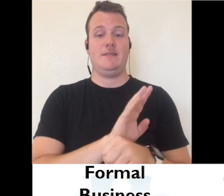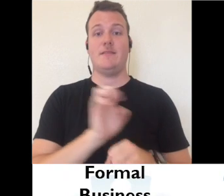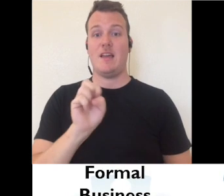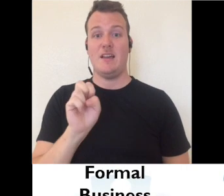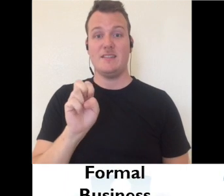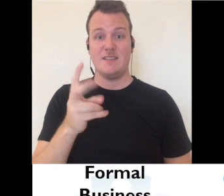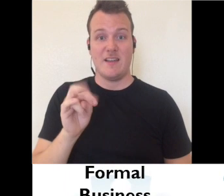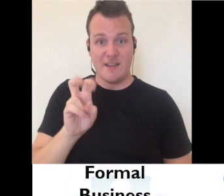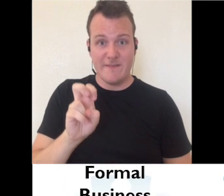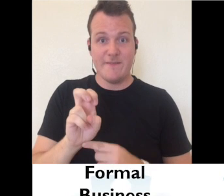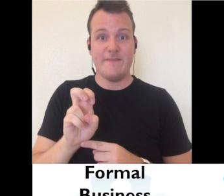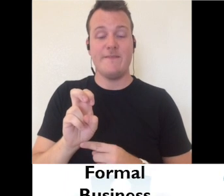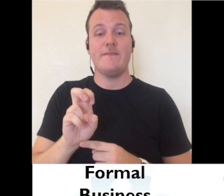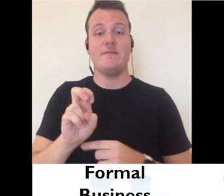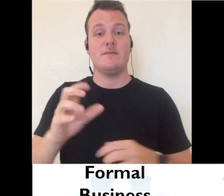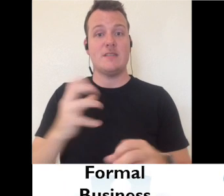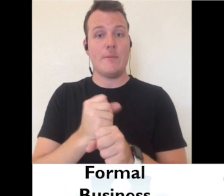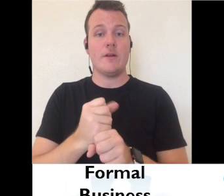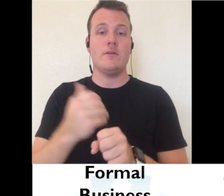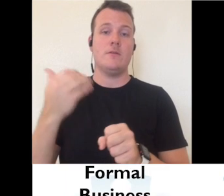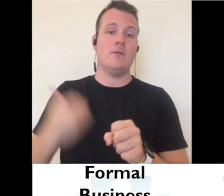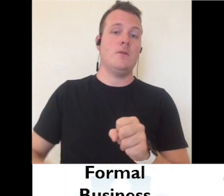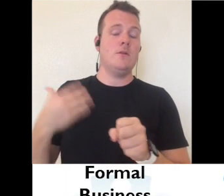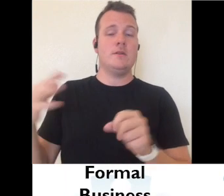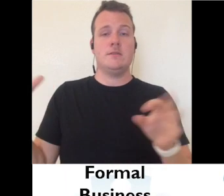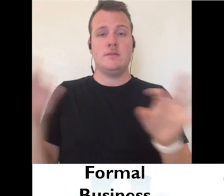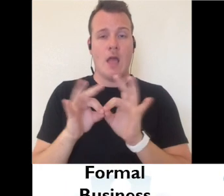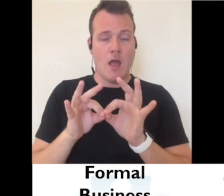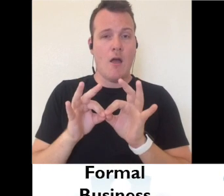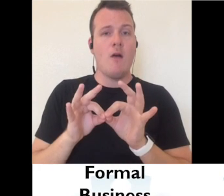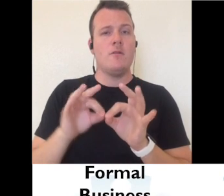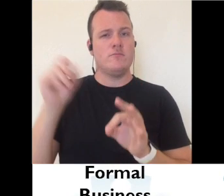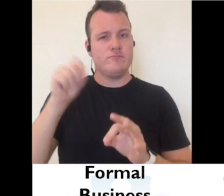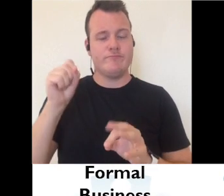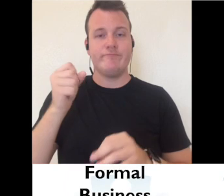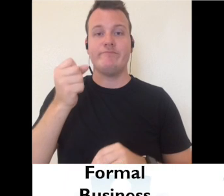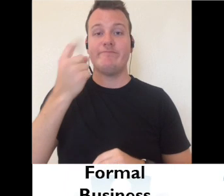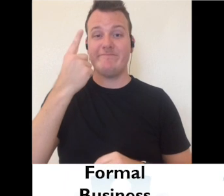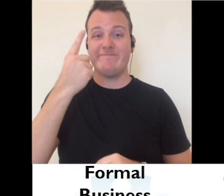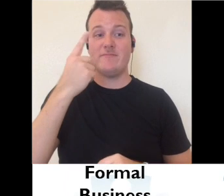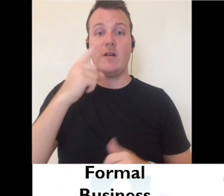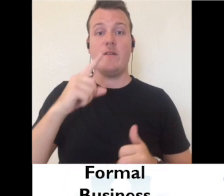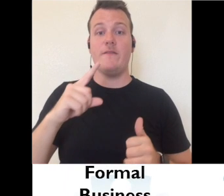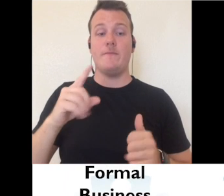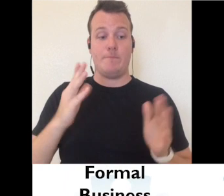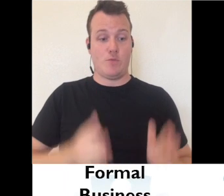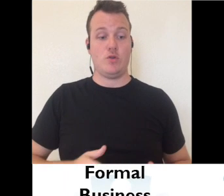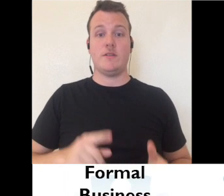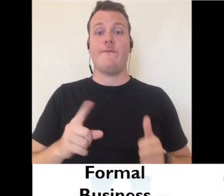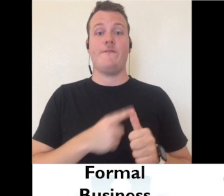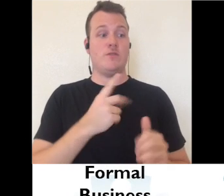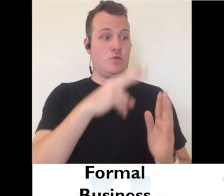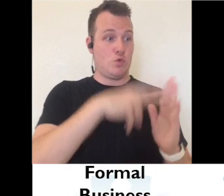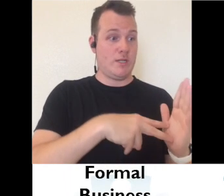but it's the last thing that's written because you've got write the whole plan and then go through the whole summary before you actually write the executive